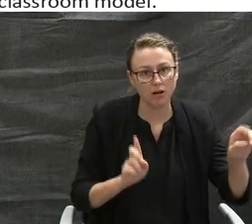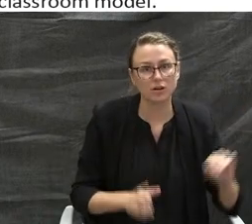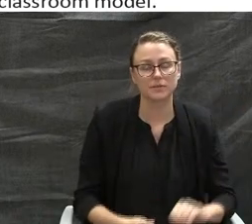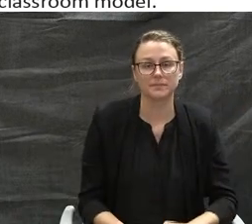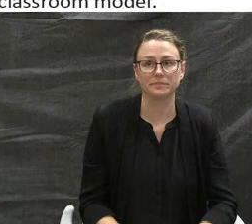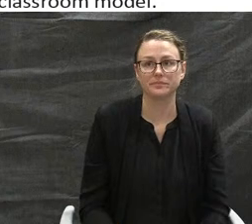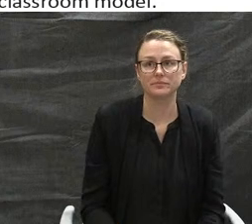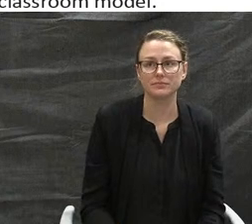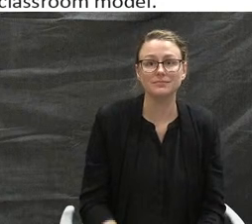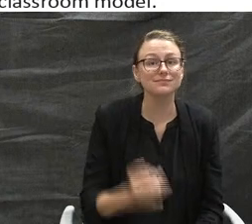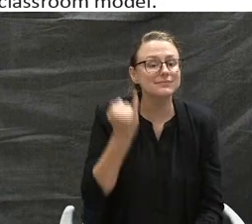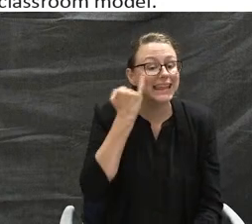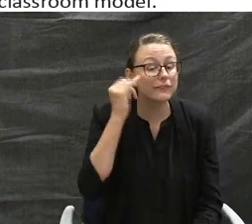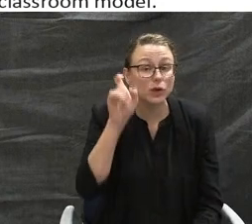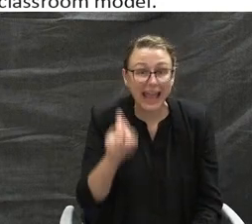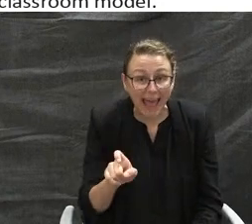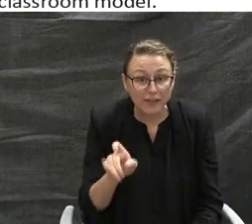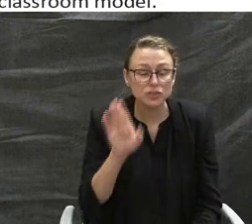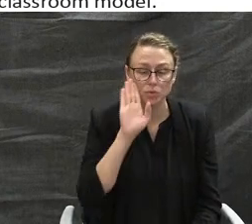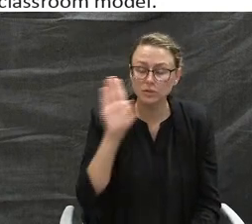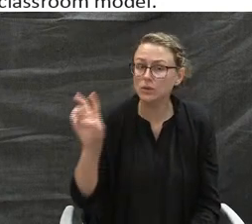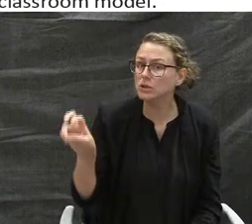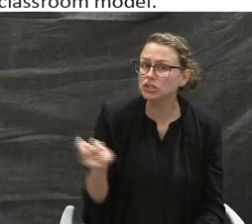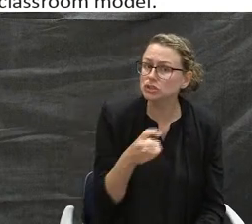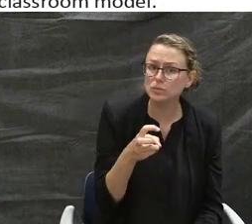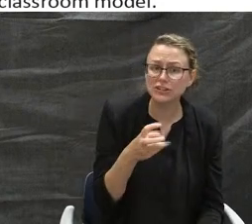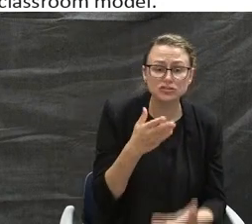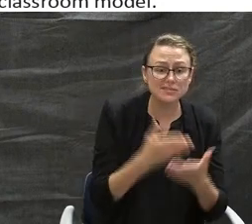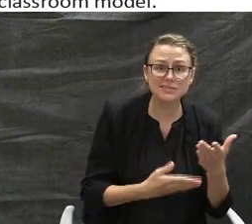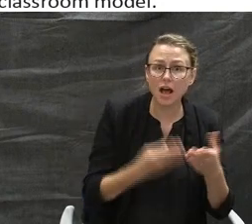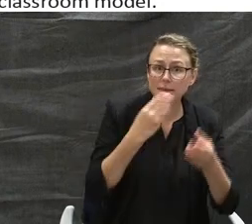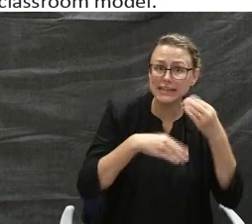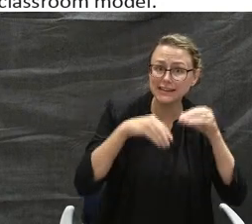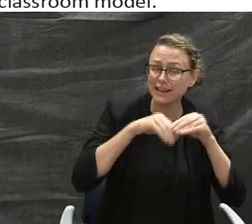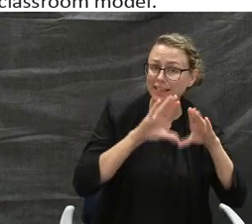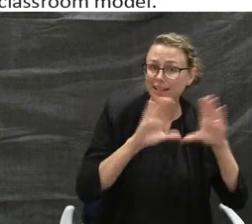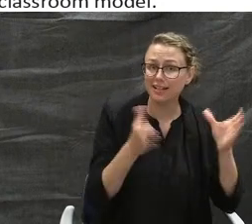Or if we have two, will go to some eating in their classroom that we have to do that.